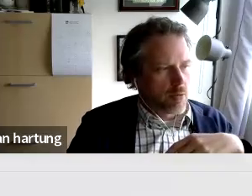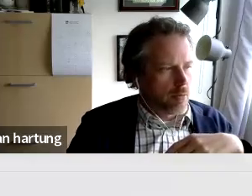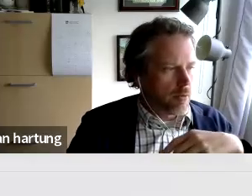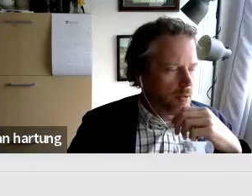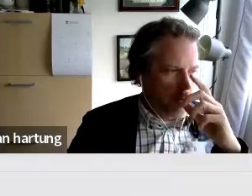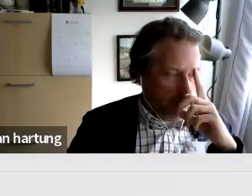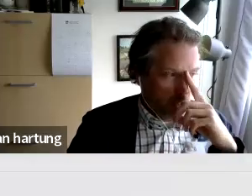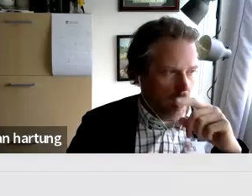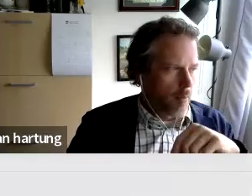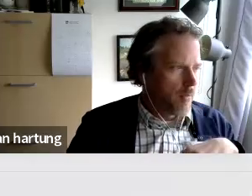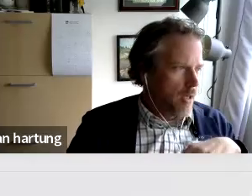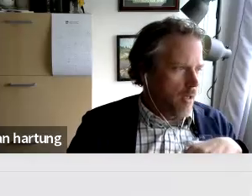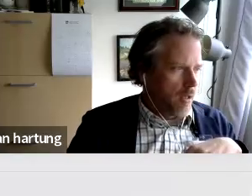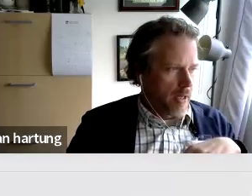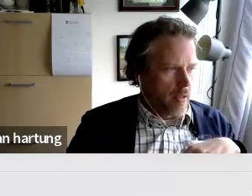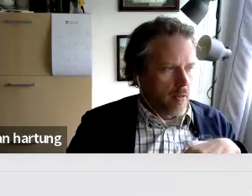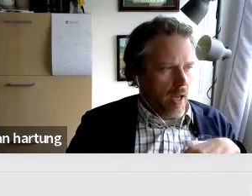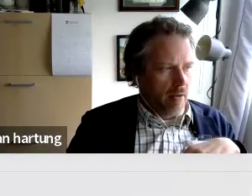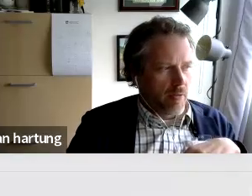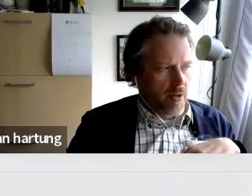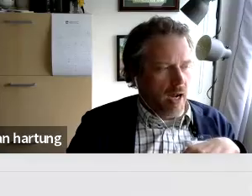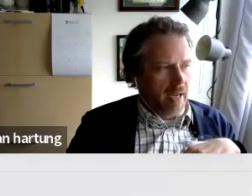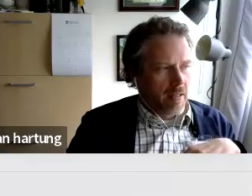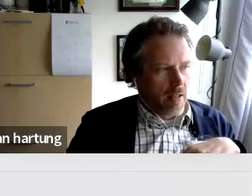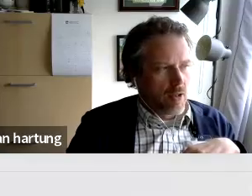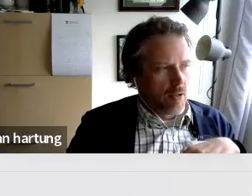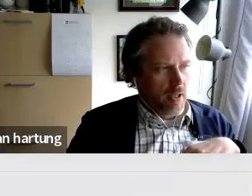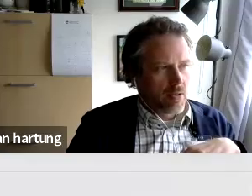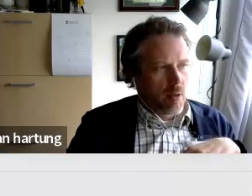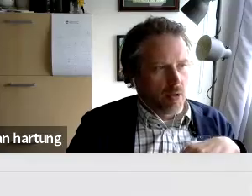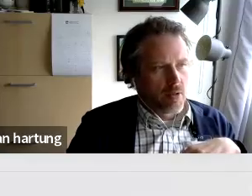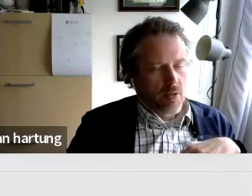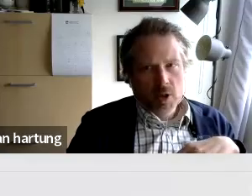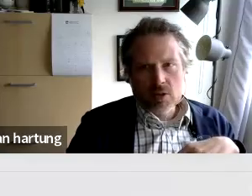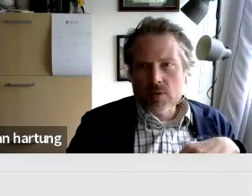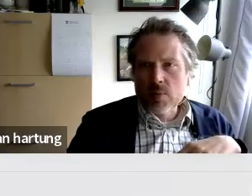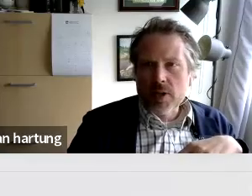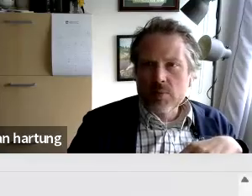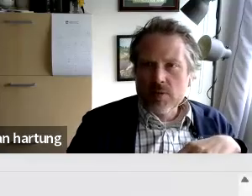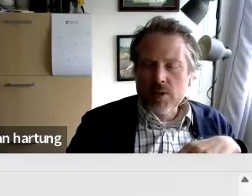we scroll through this thing, but um like h very high level like summaries especially from like